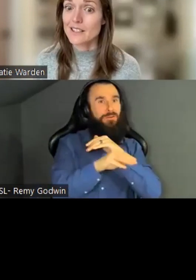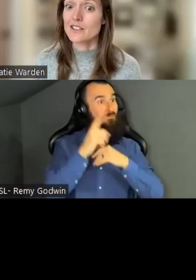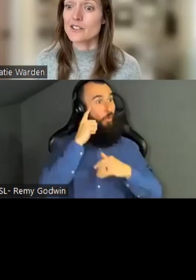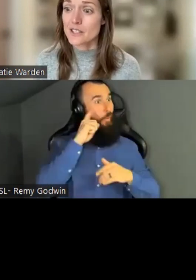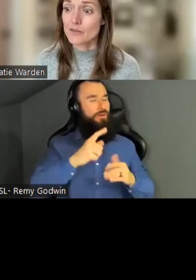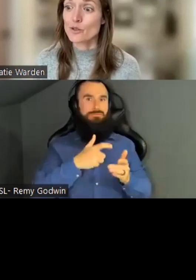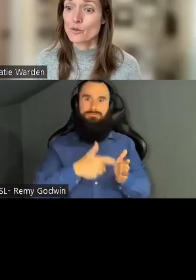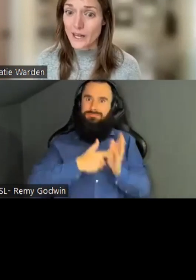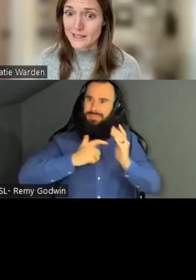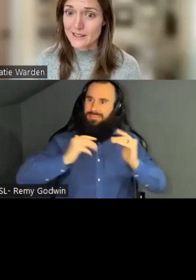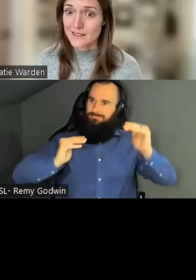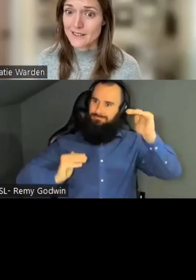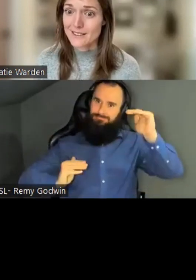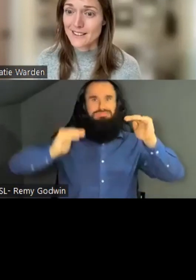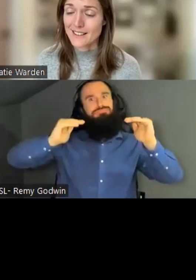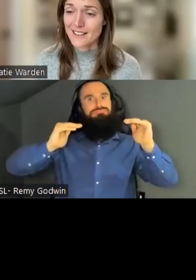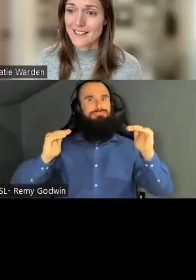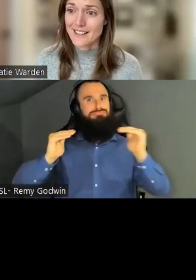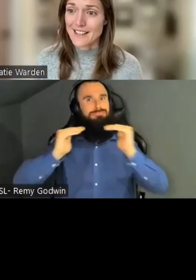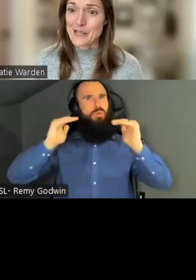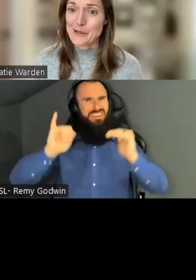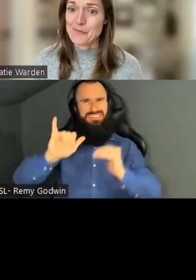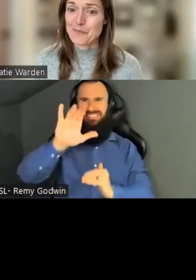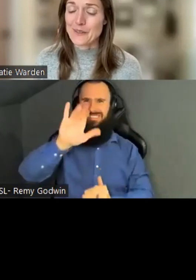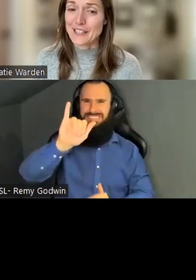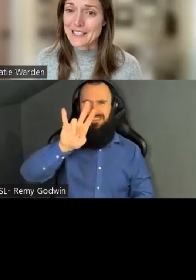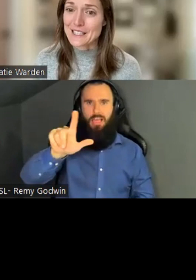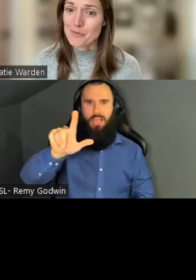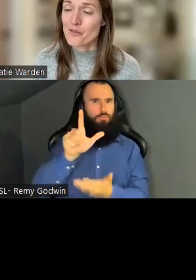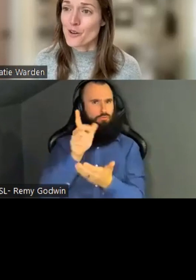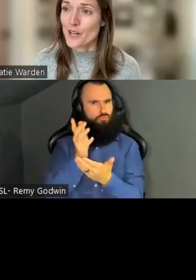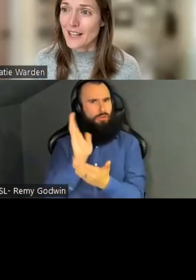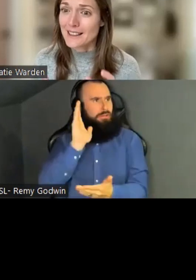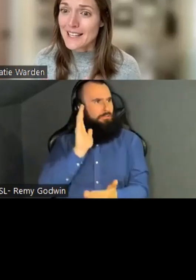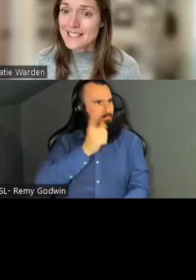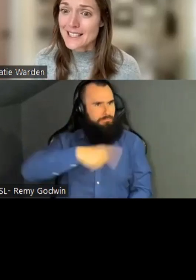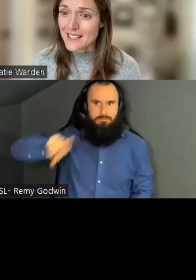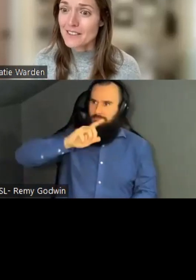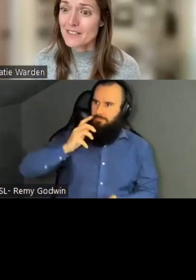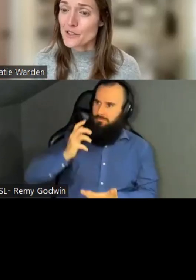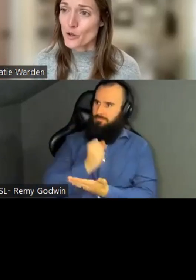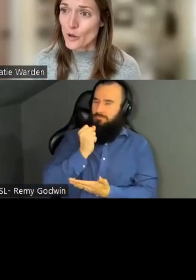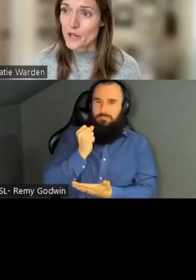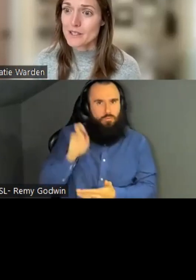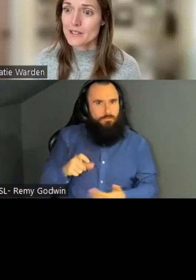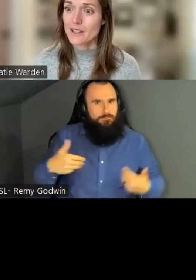These are civil rights. And like I said before, I like to think of these requirements